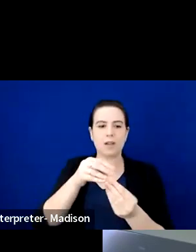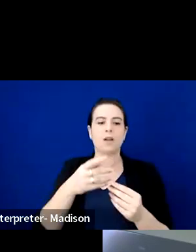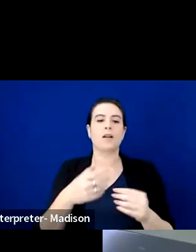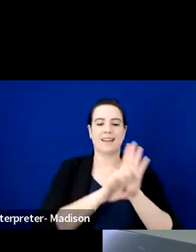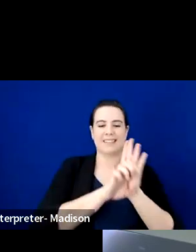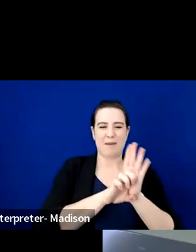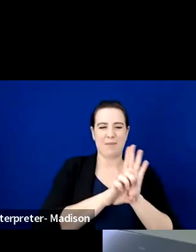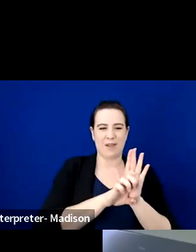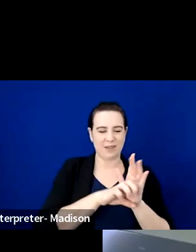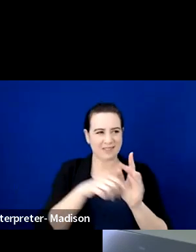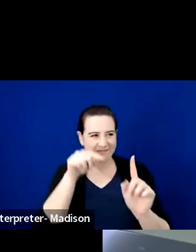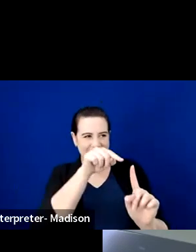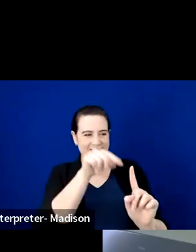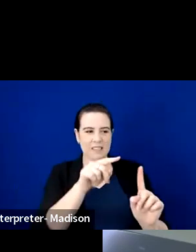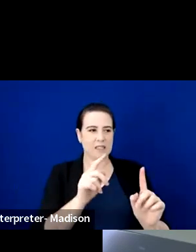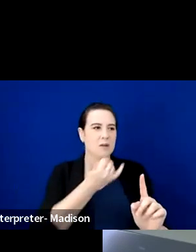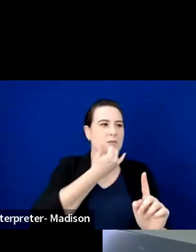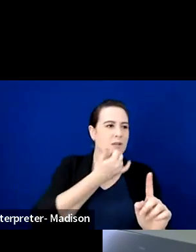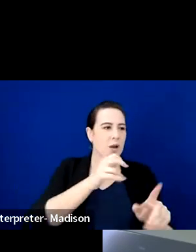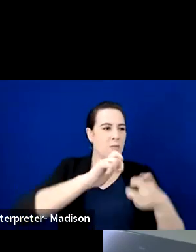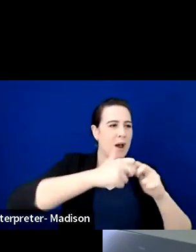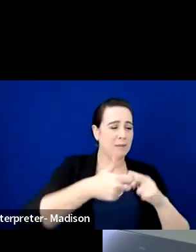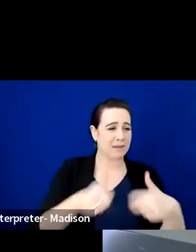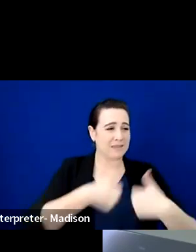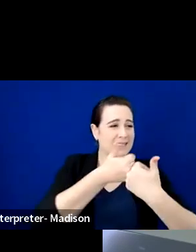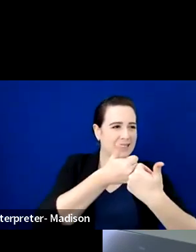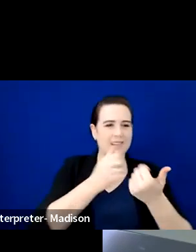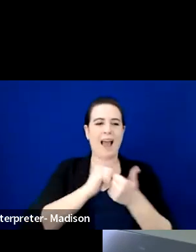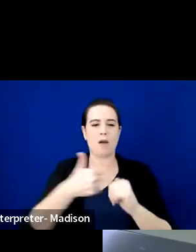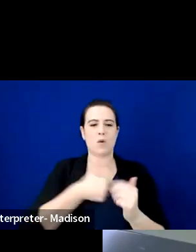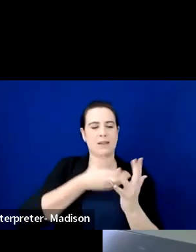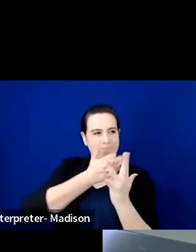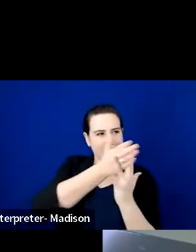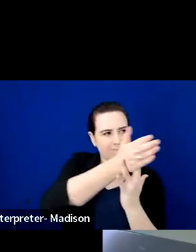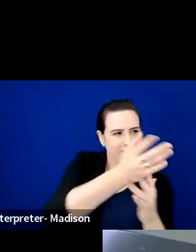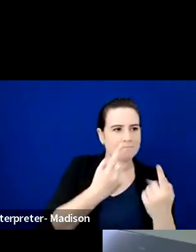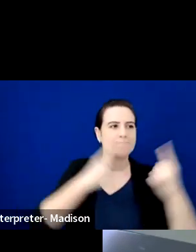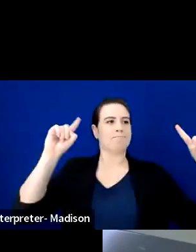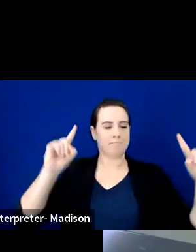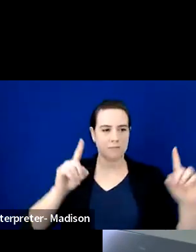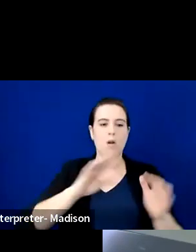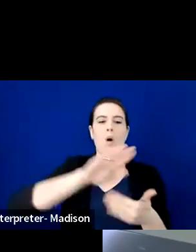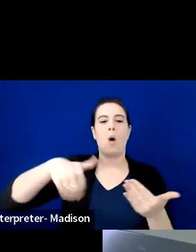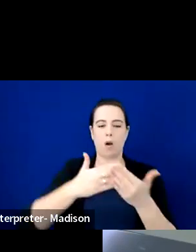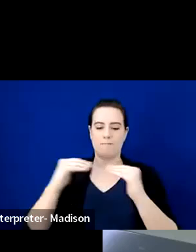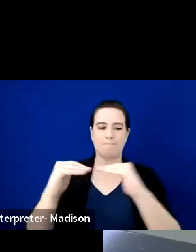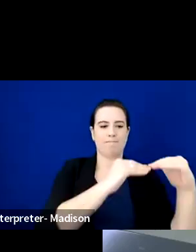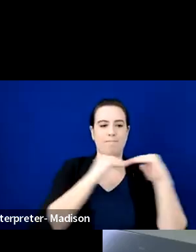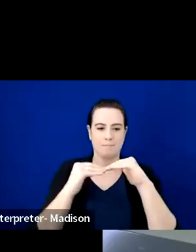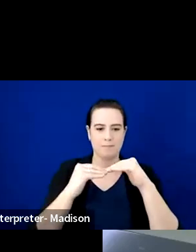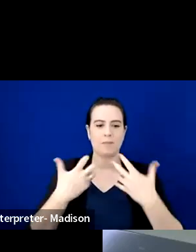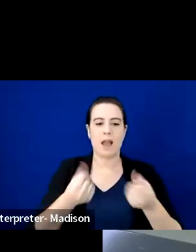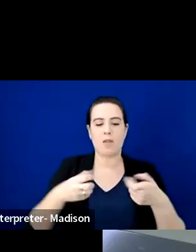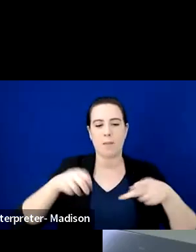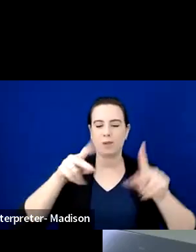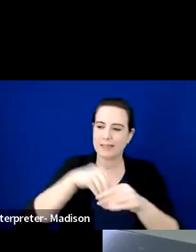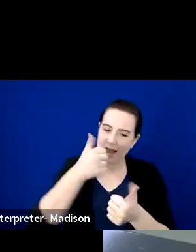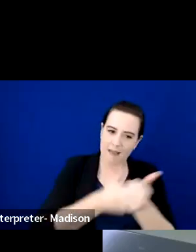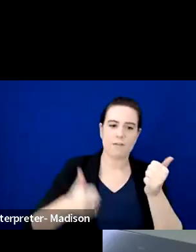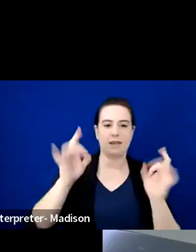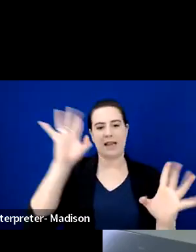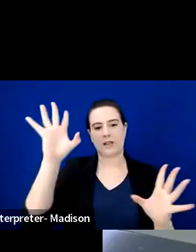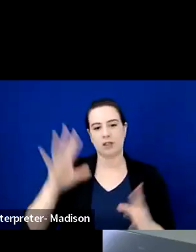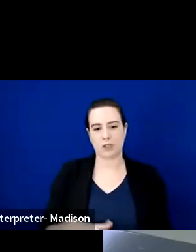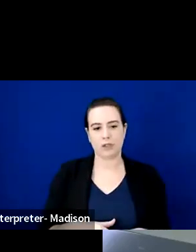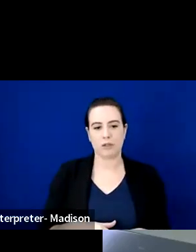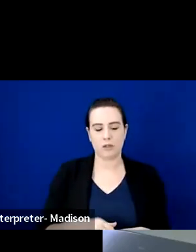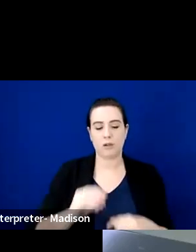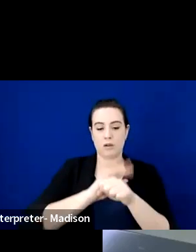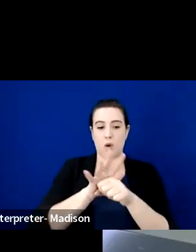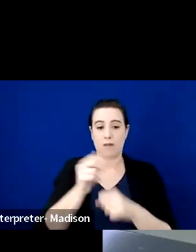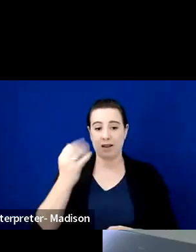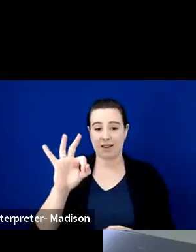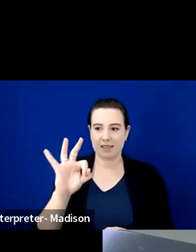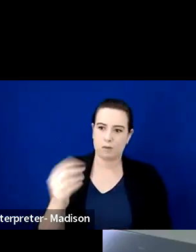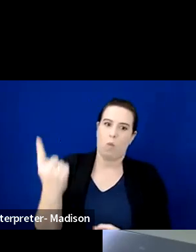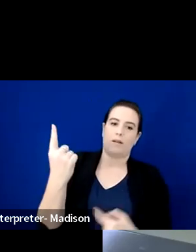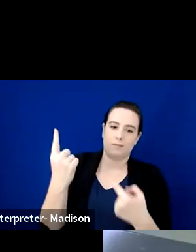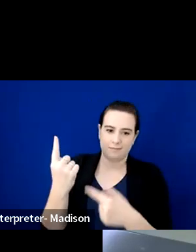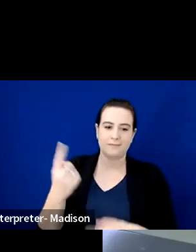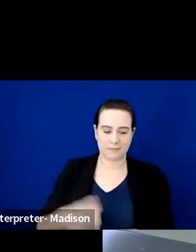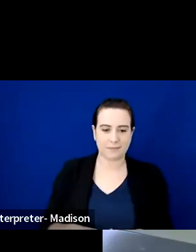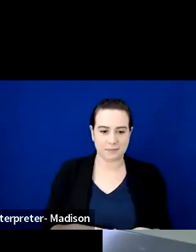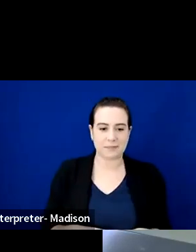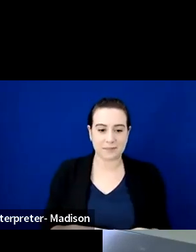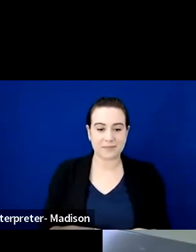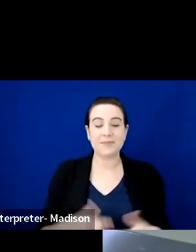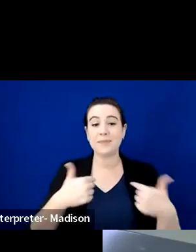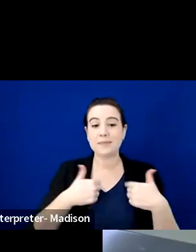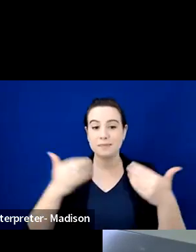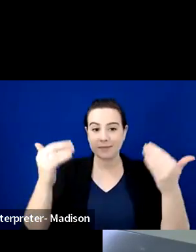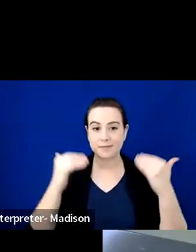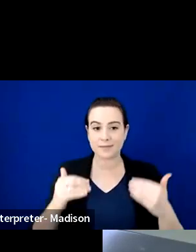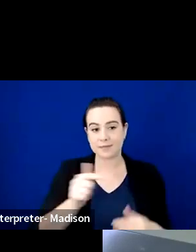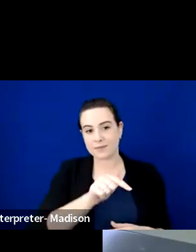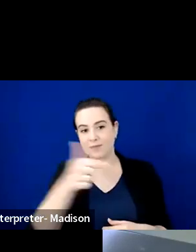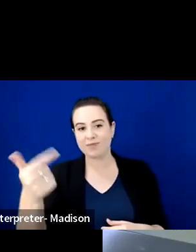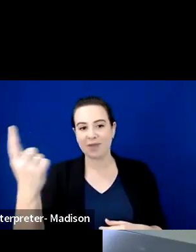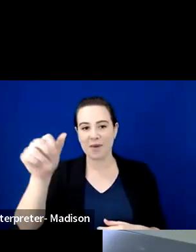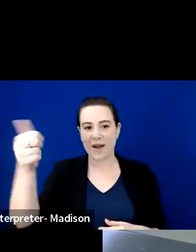But, really, that is what we did with the same project, looking at those inequities and what happened at the vaccination points of dispensing, the struggles that they had with inclusion, accessibility, and effective communication and cultural competency strategies, and how do we generalize and and apply those and utilize those knowledge points and that information to more effectively bring people with disabilities collaboratively together, with representatives from the department of health and h